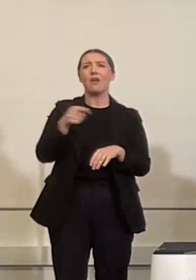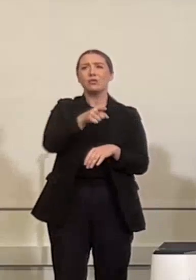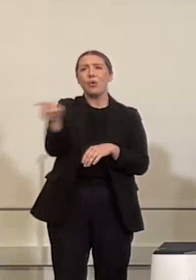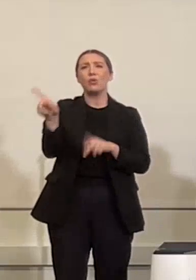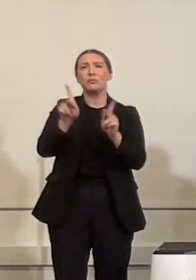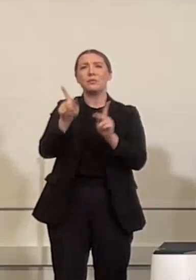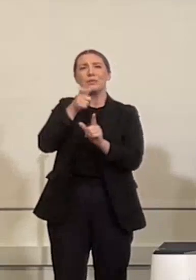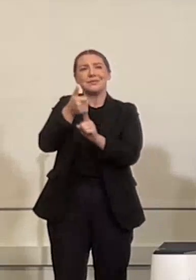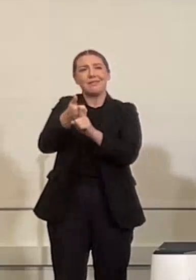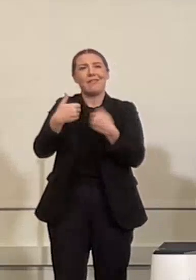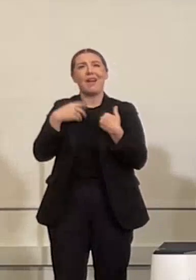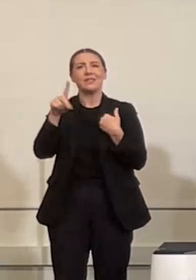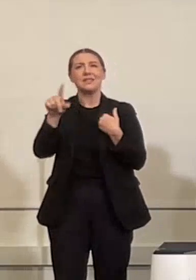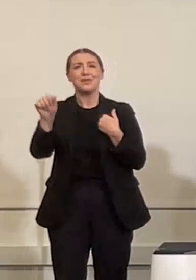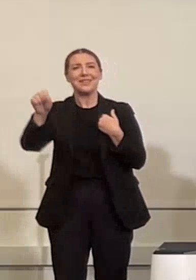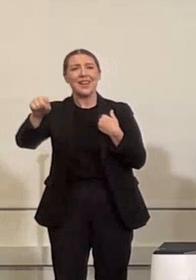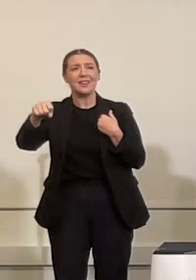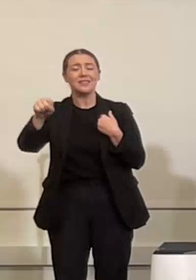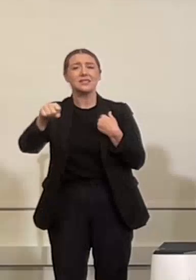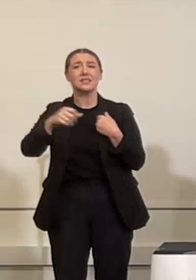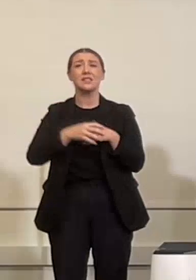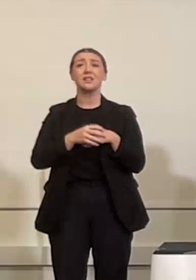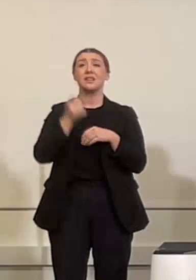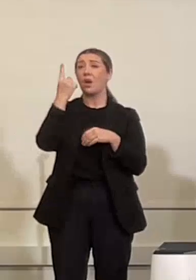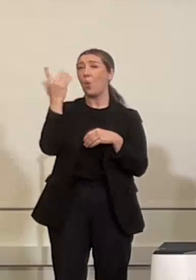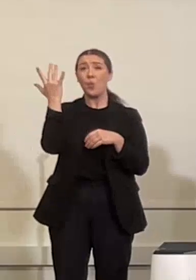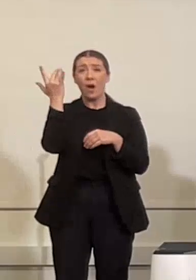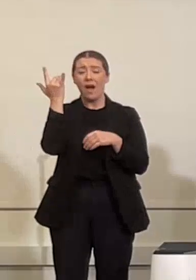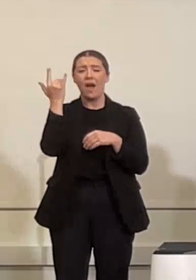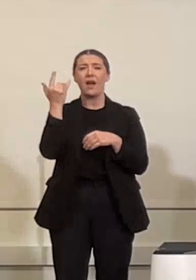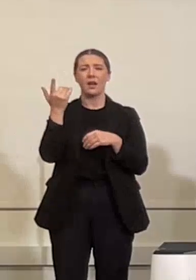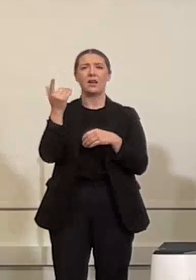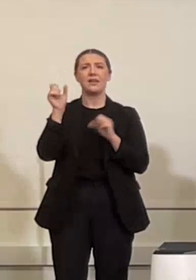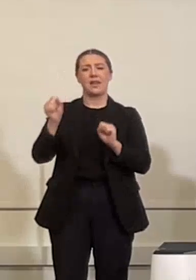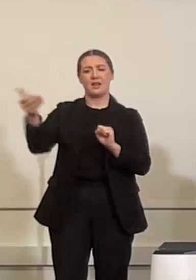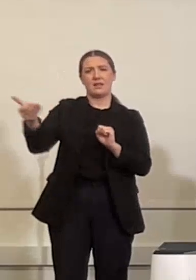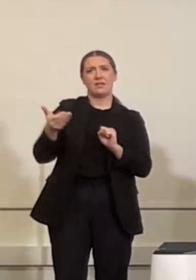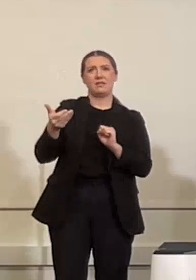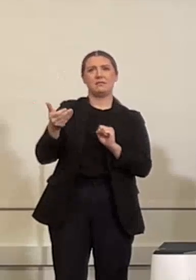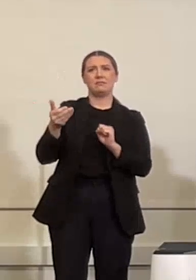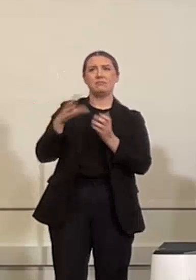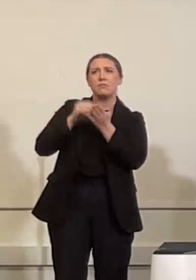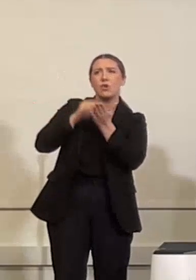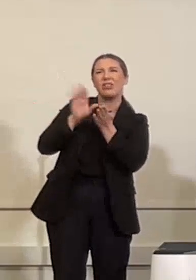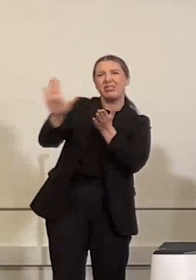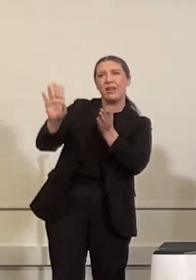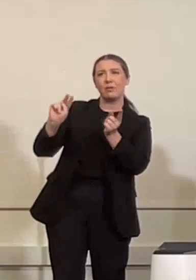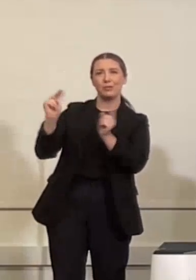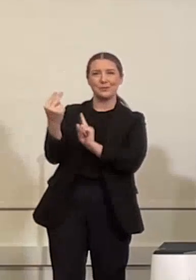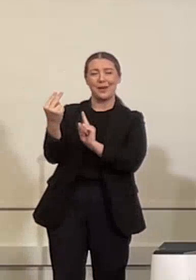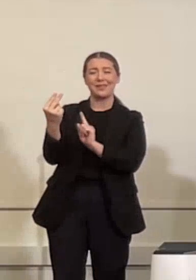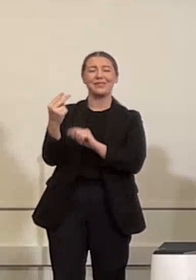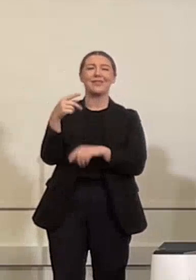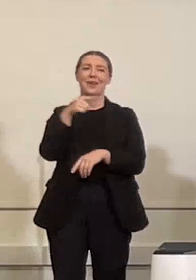for one, you get that different lens, right? Like, as you know, Manish like. When you're blind, you are.